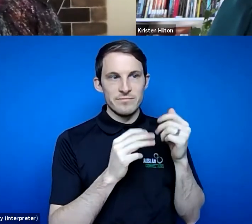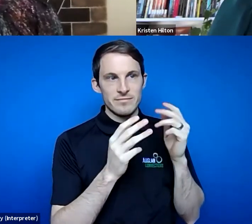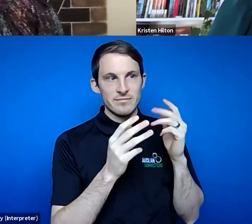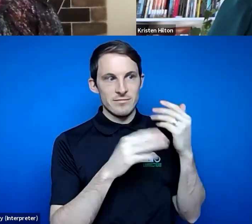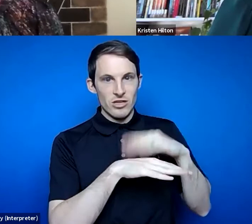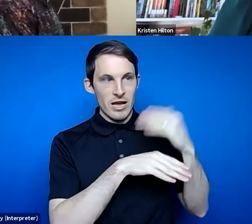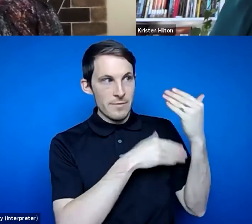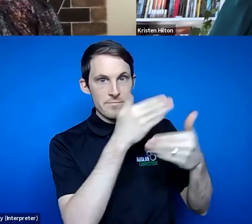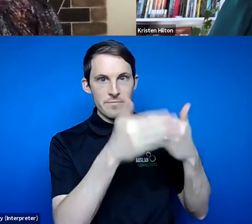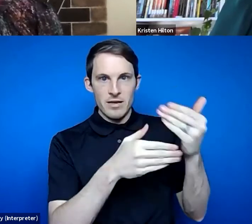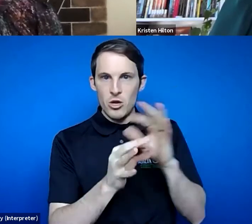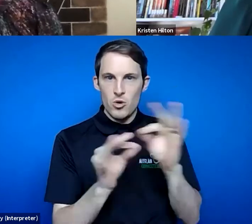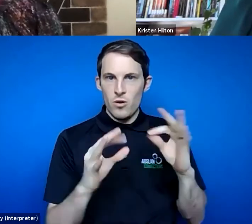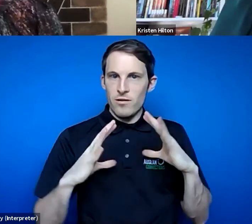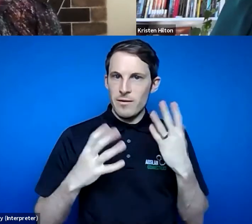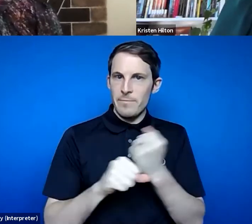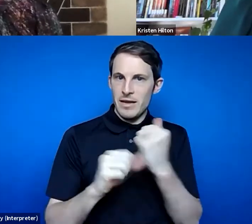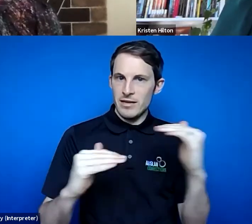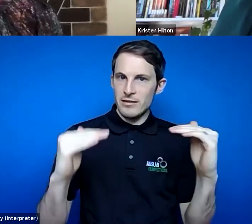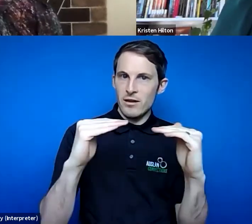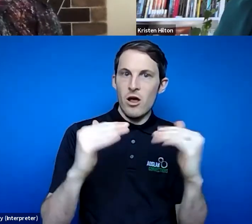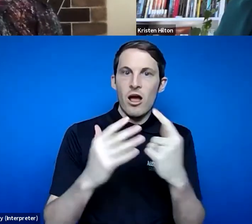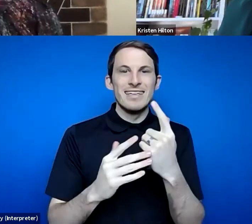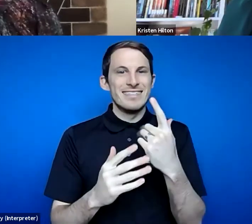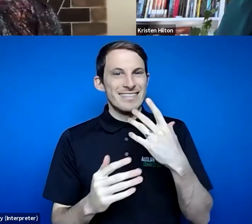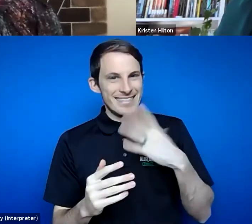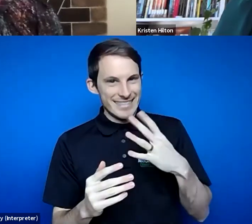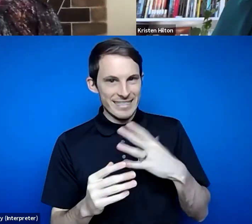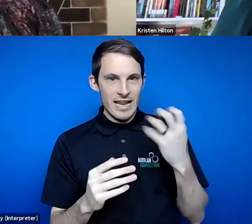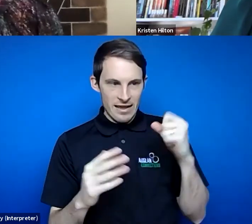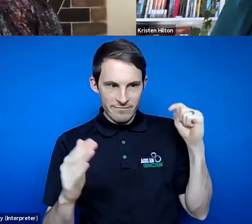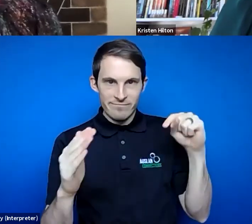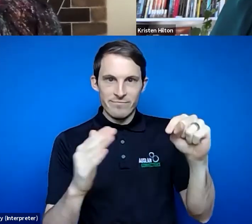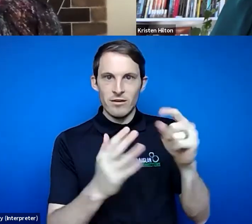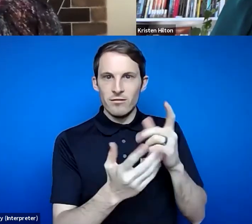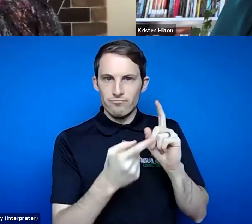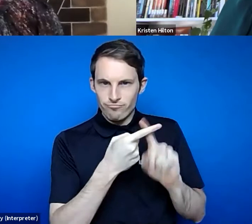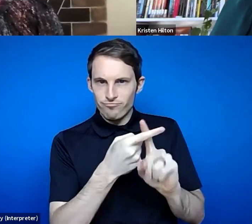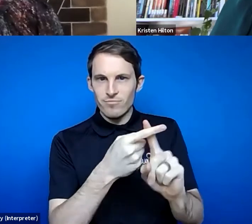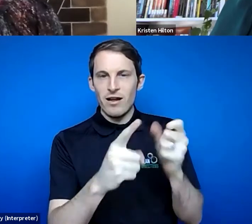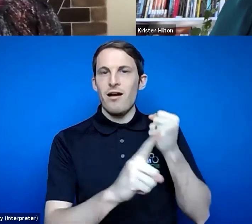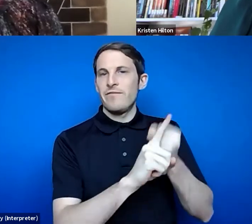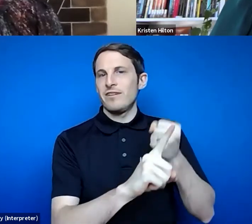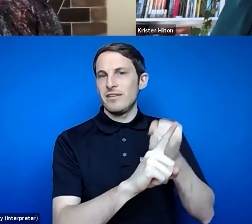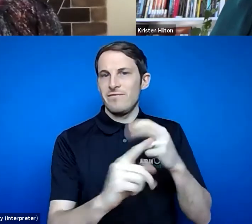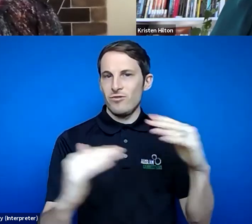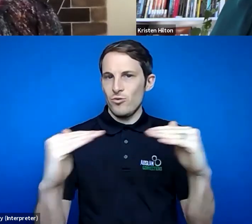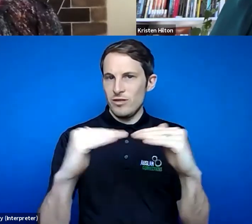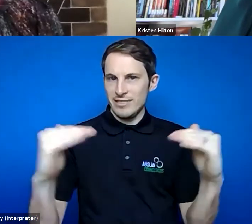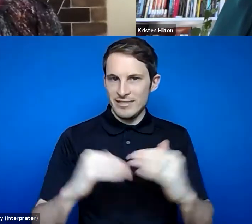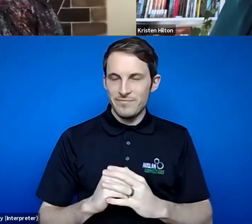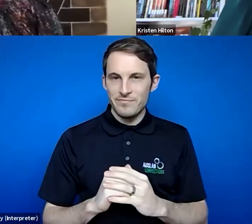unless people are continuing to advocate for it. We also know that the rules are really